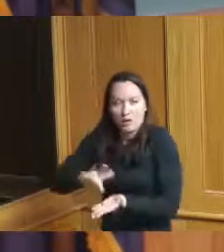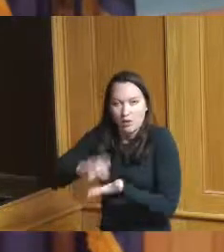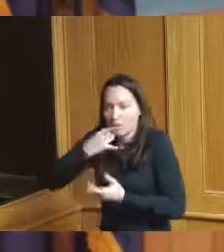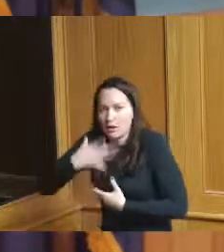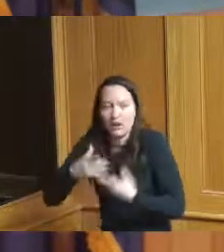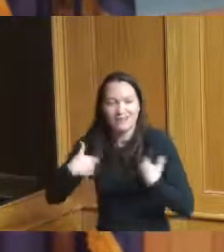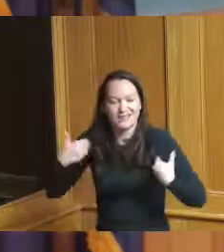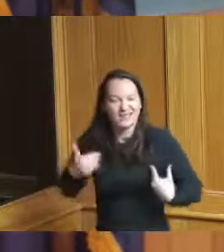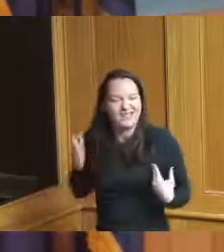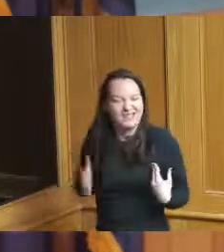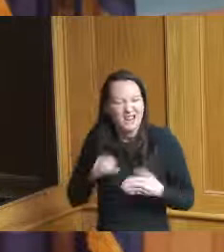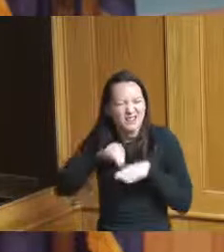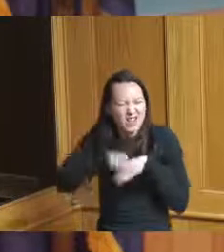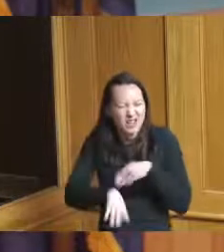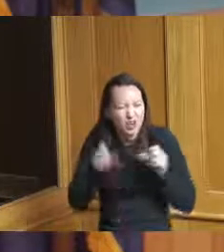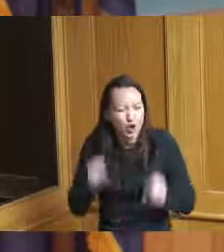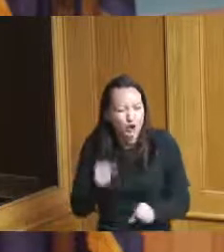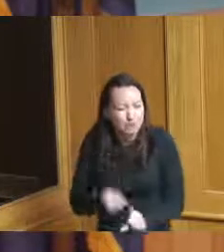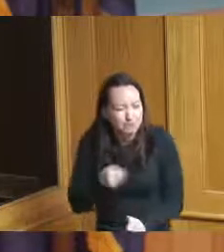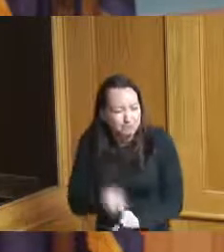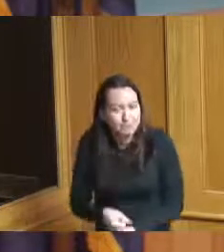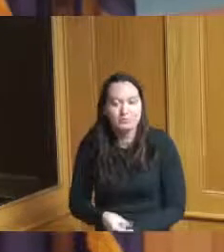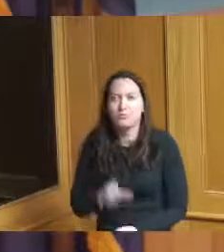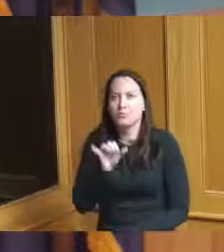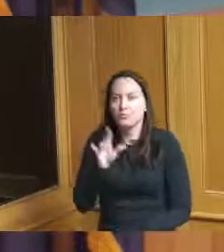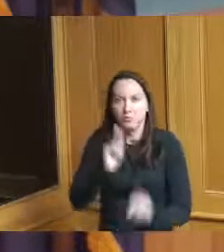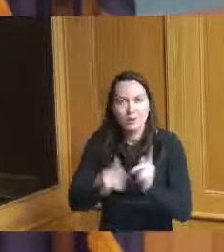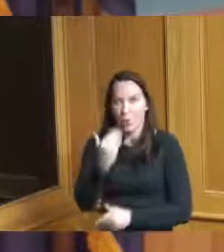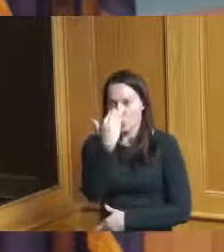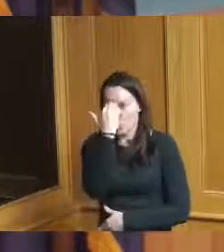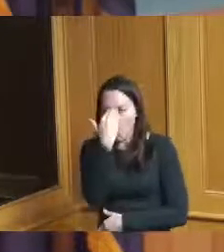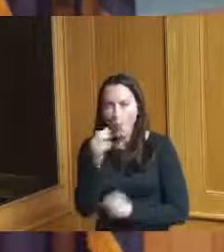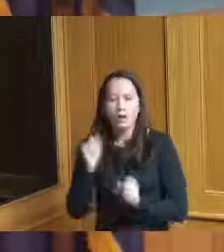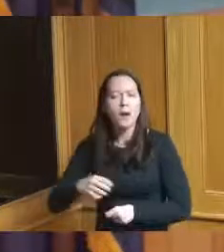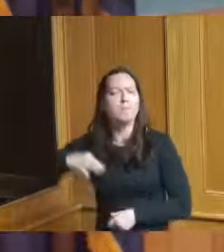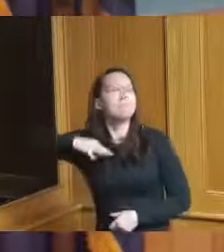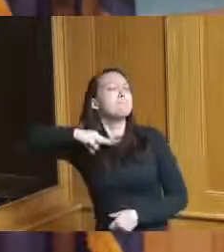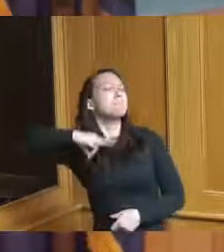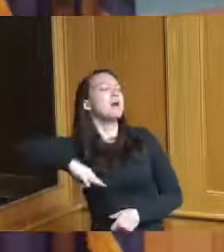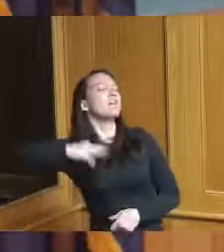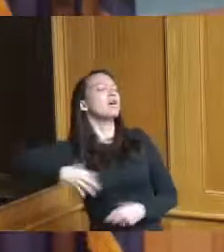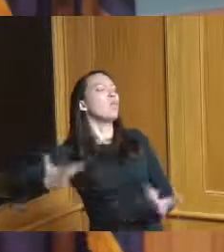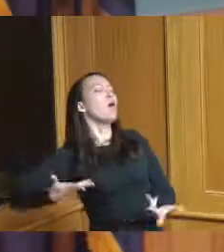what is the side effect so people really know and what is the benefits and then the other